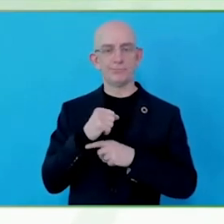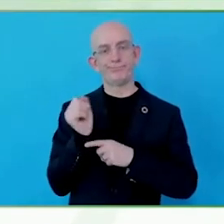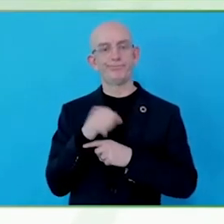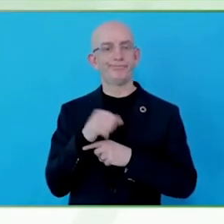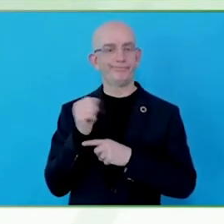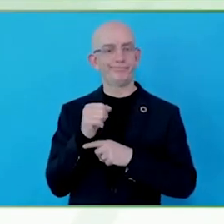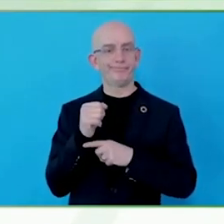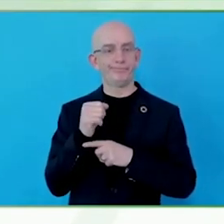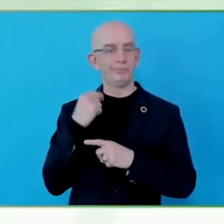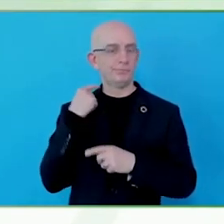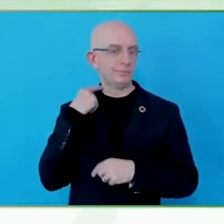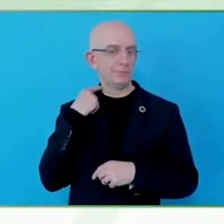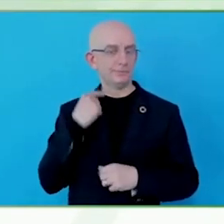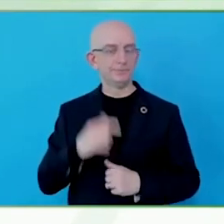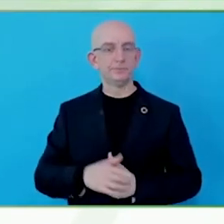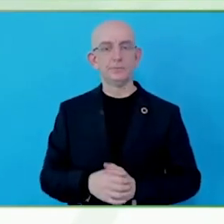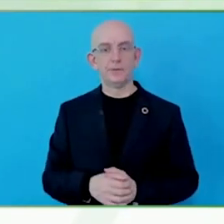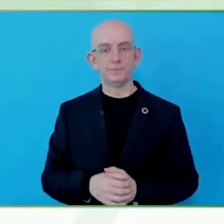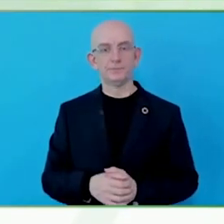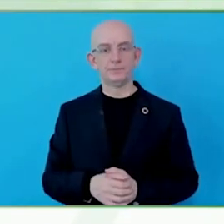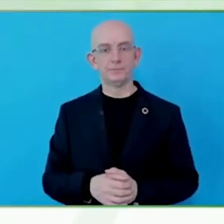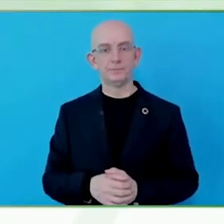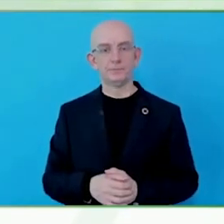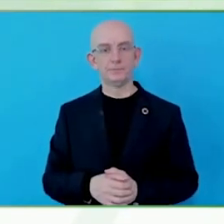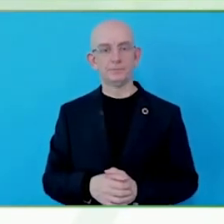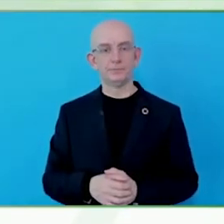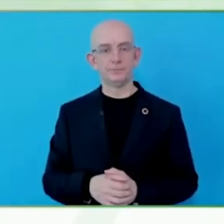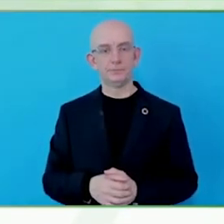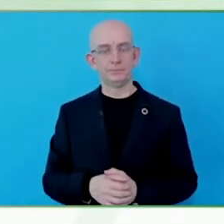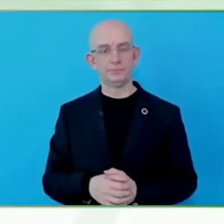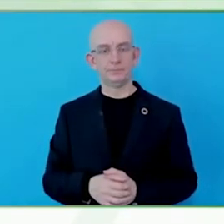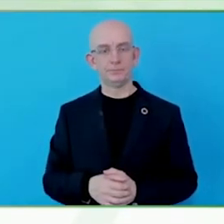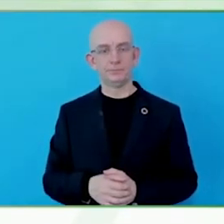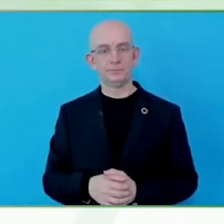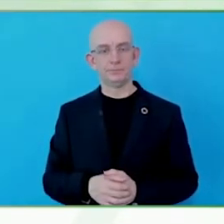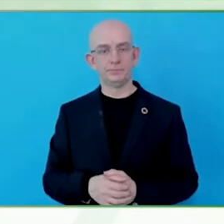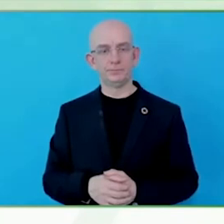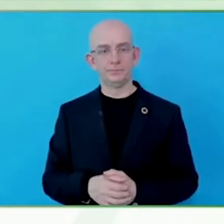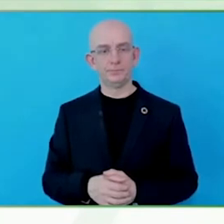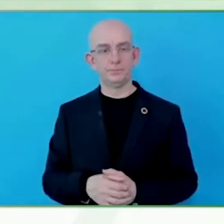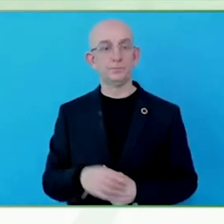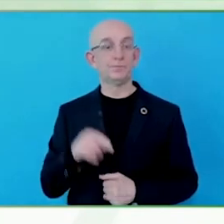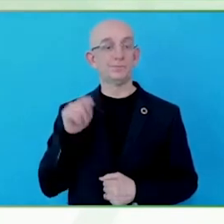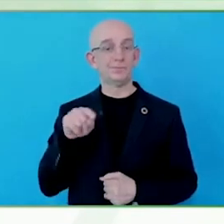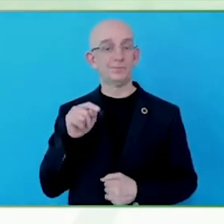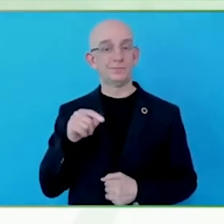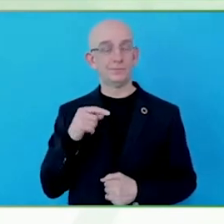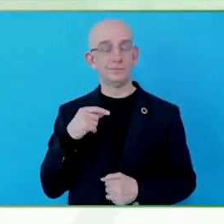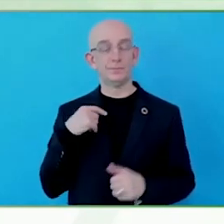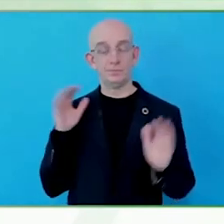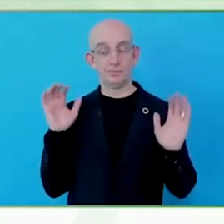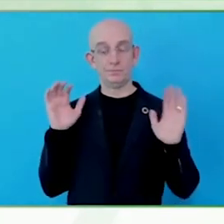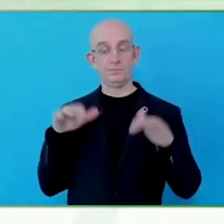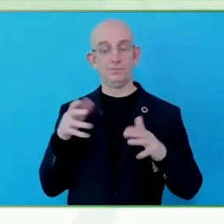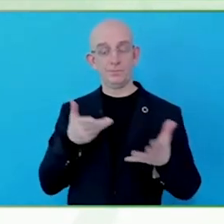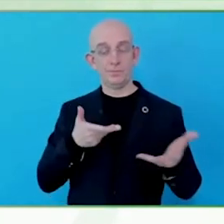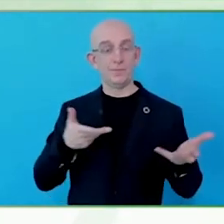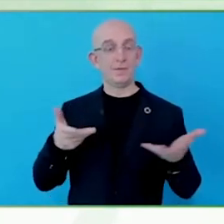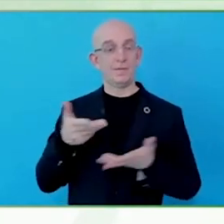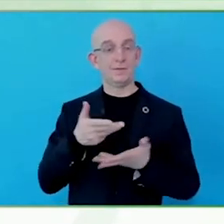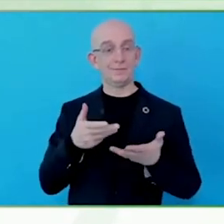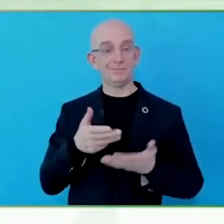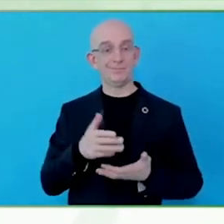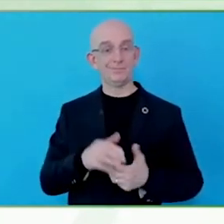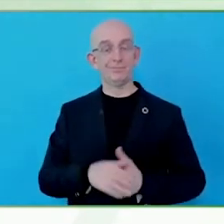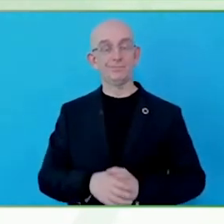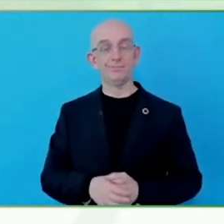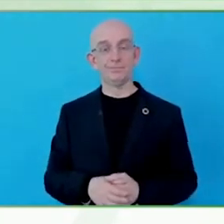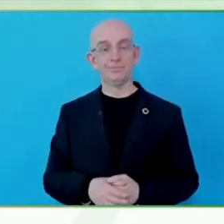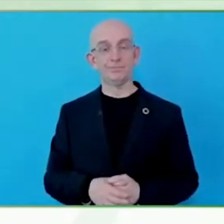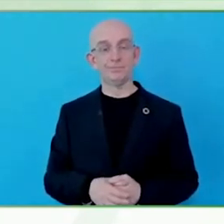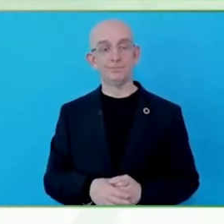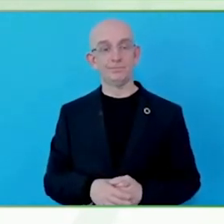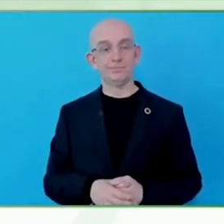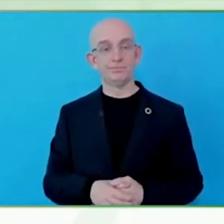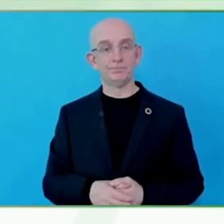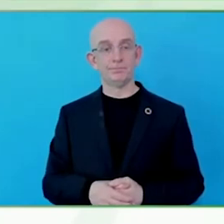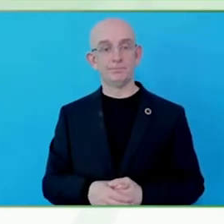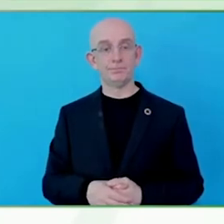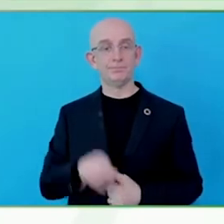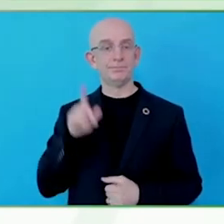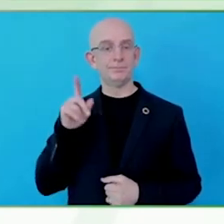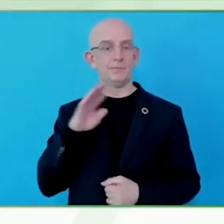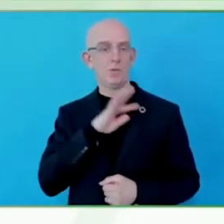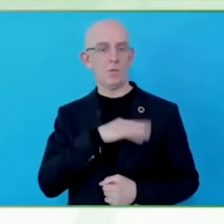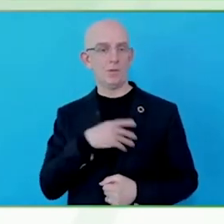I was in a WSA event in Croatia, was part of a grand jury and then the last day I went for a drive, made a